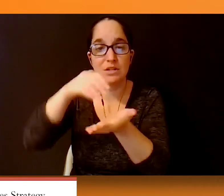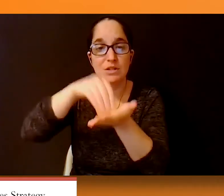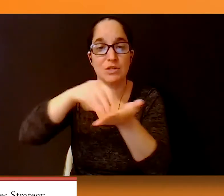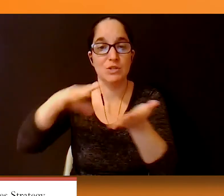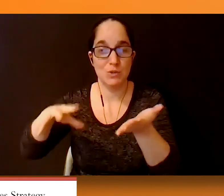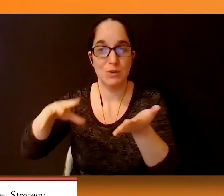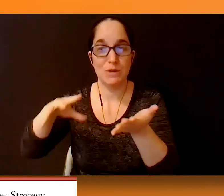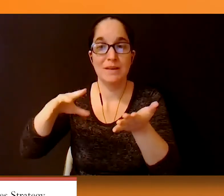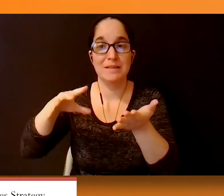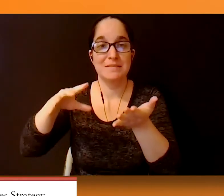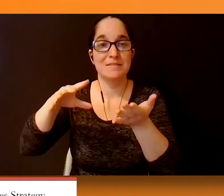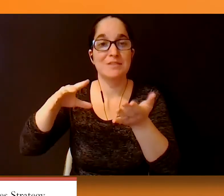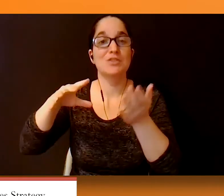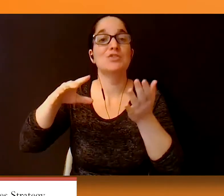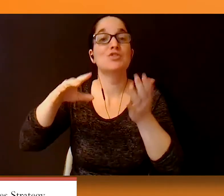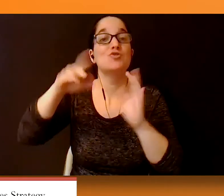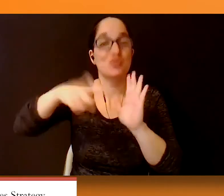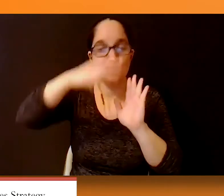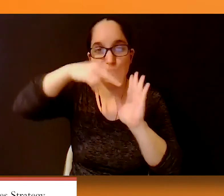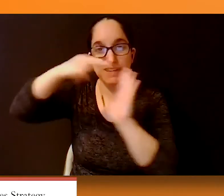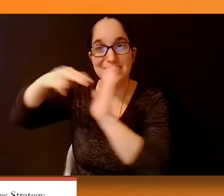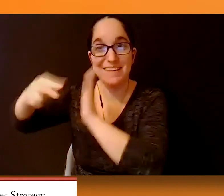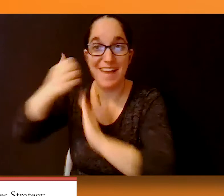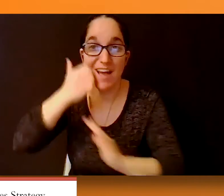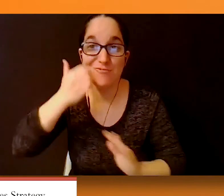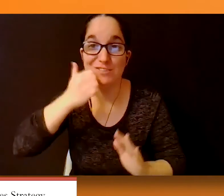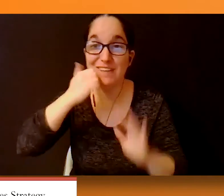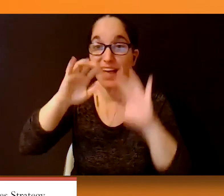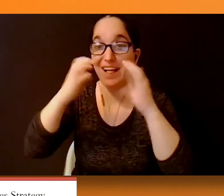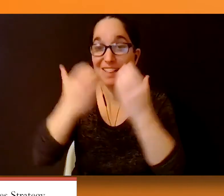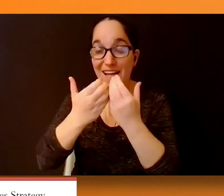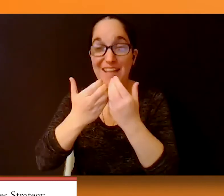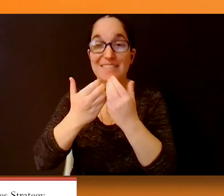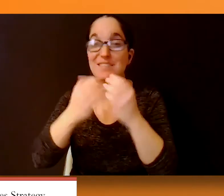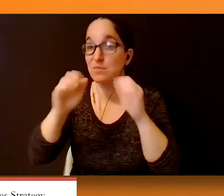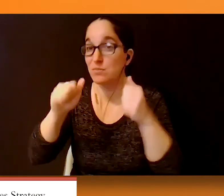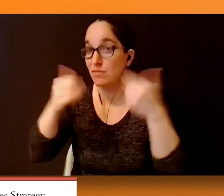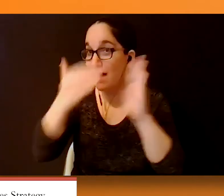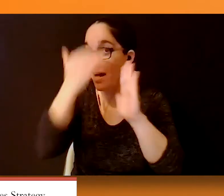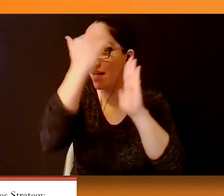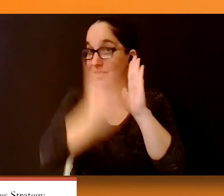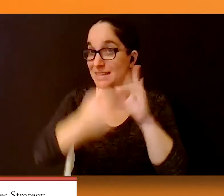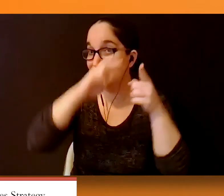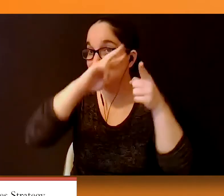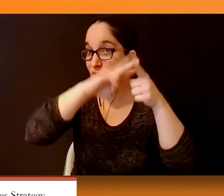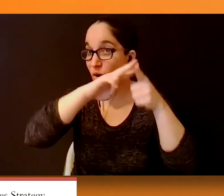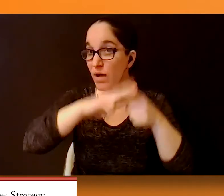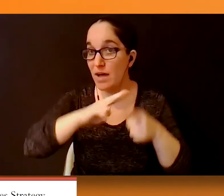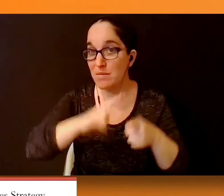should be reading every day in class and should have a little, you know, vocabulary lesson every day in class.